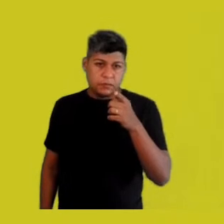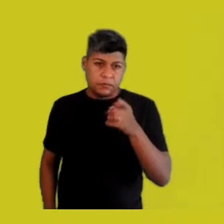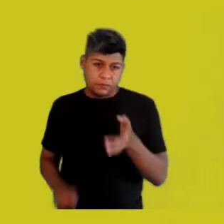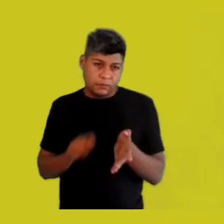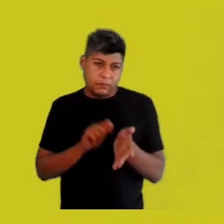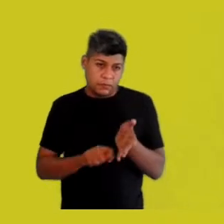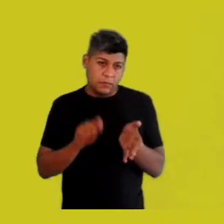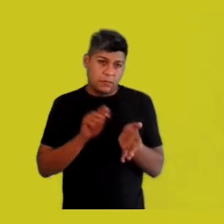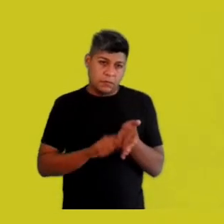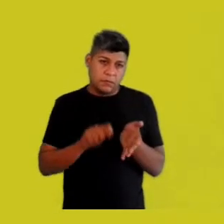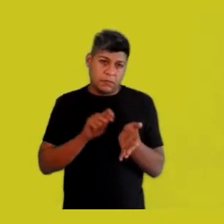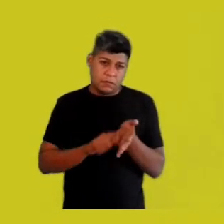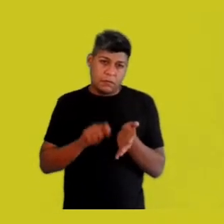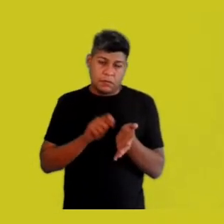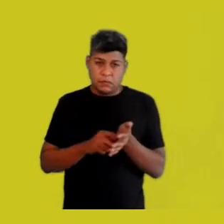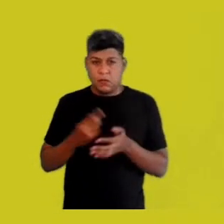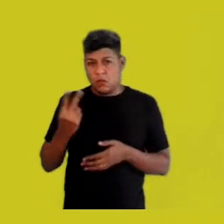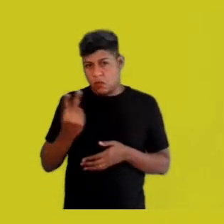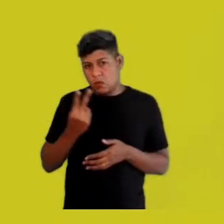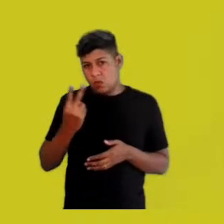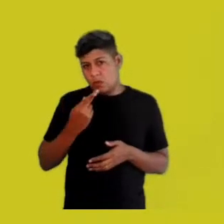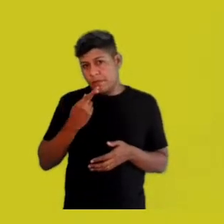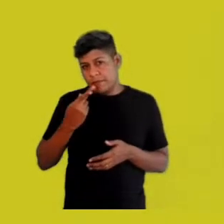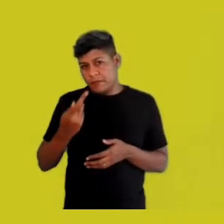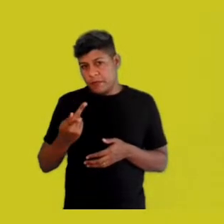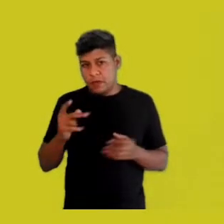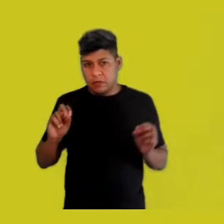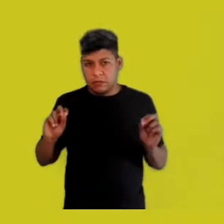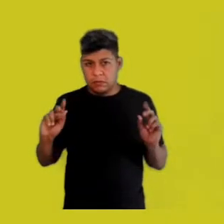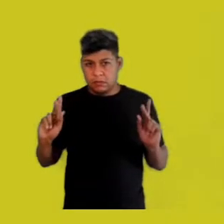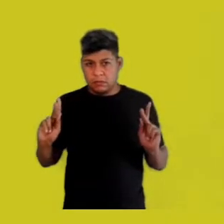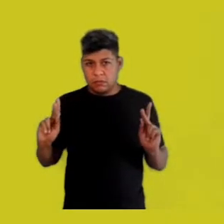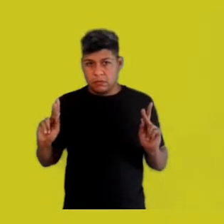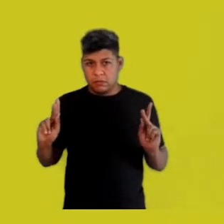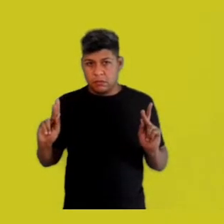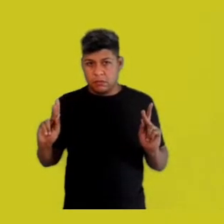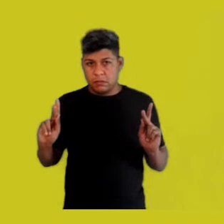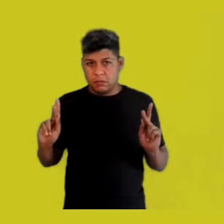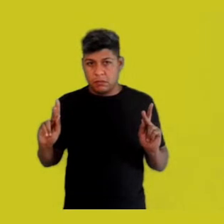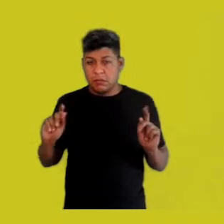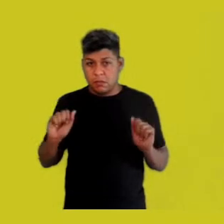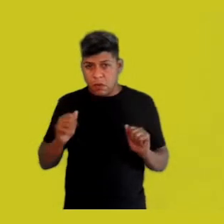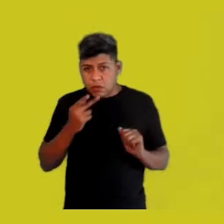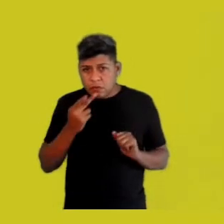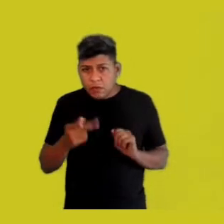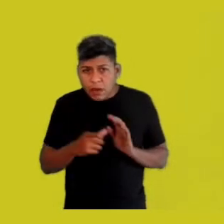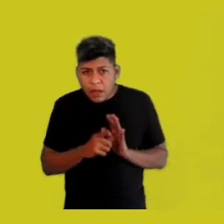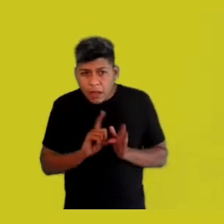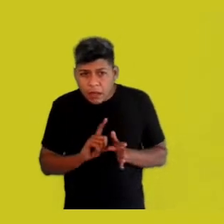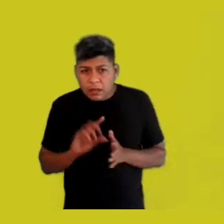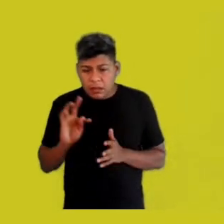and both of you can comment them. May I just make a comment beforehand? -Yes, please.